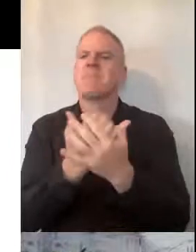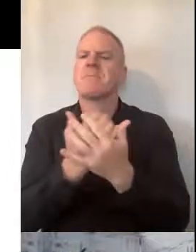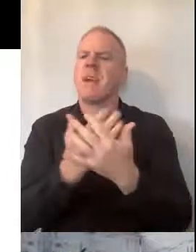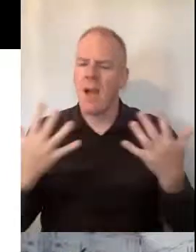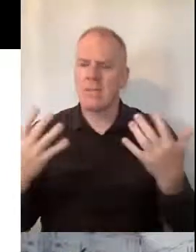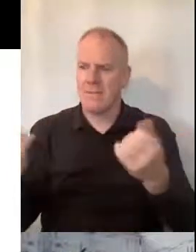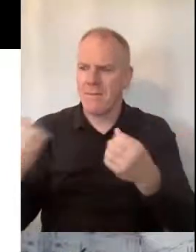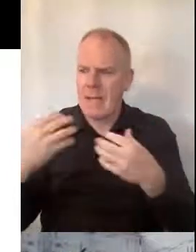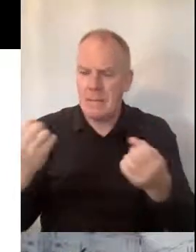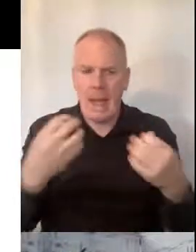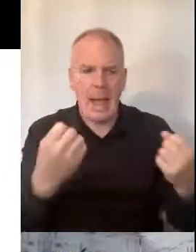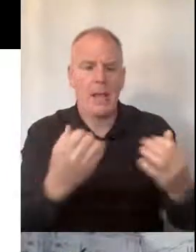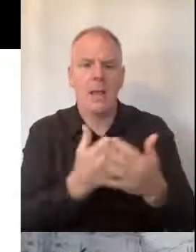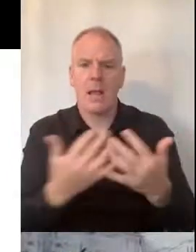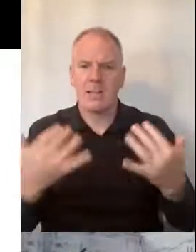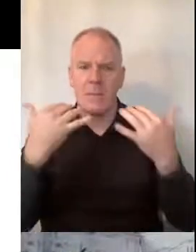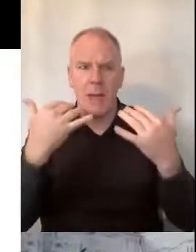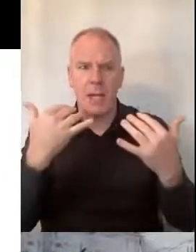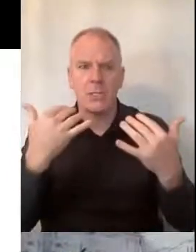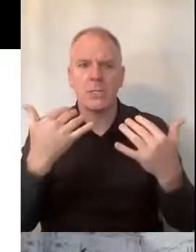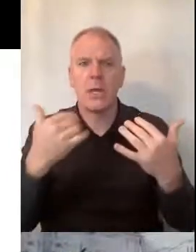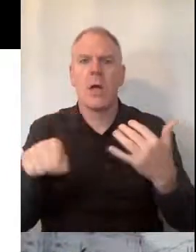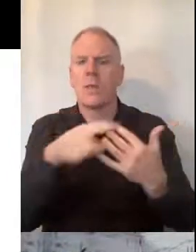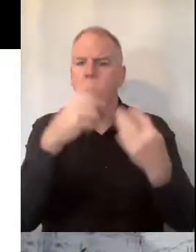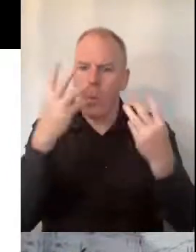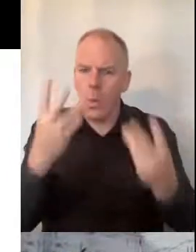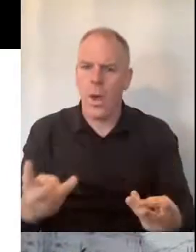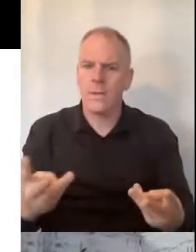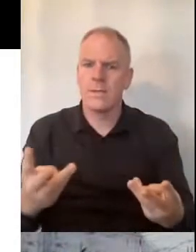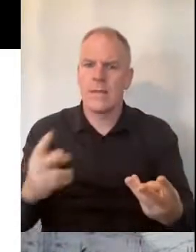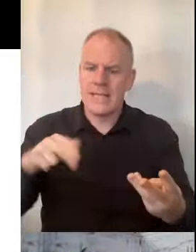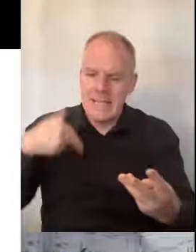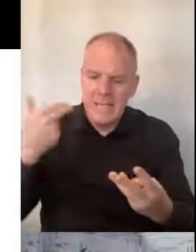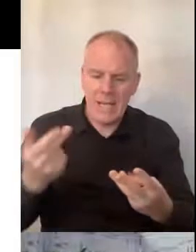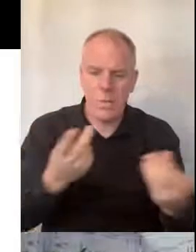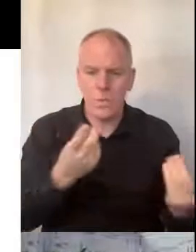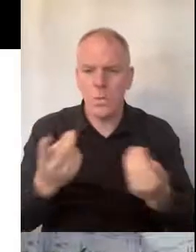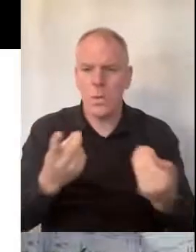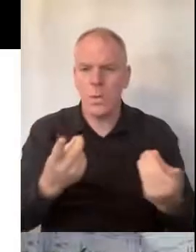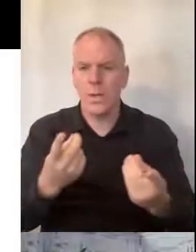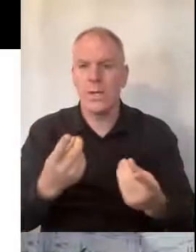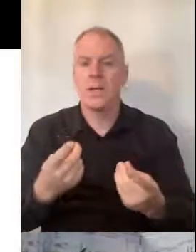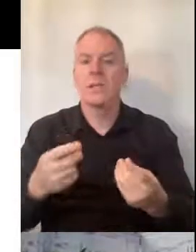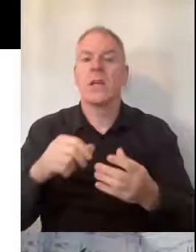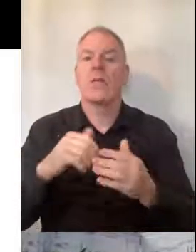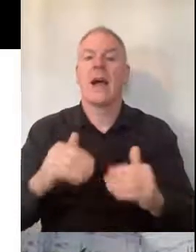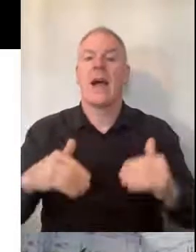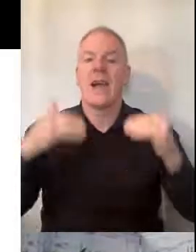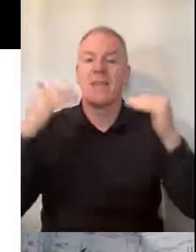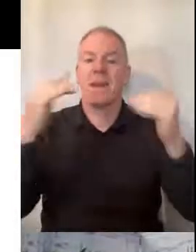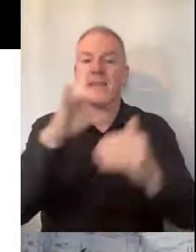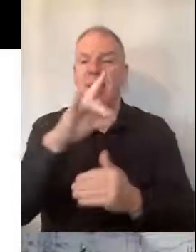want and they're the future. The next steps and what are their expectations? So advantage, you have a thematic framework.